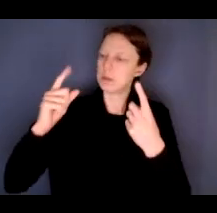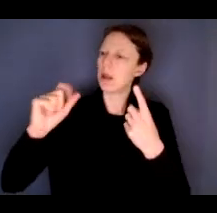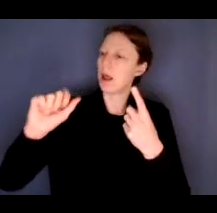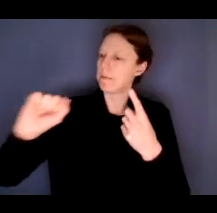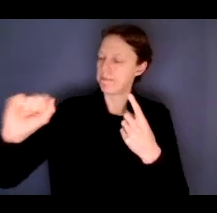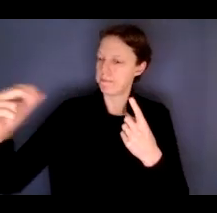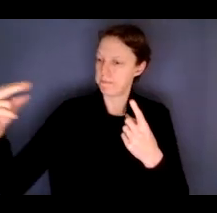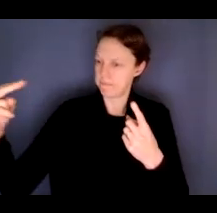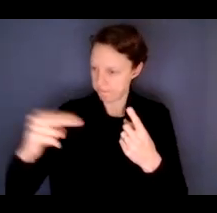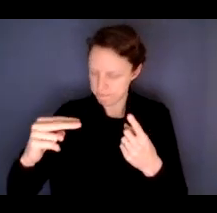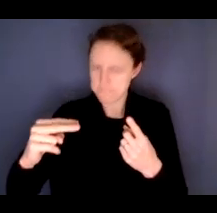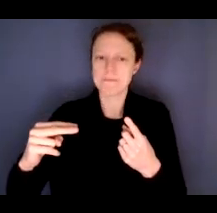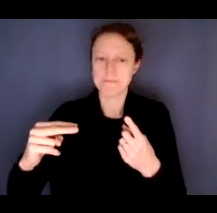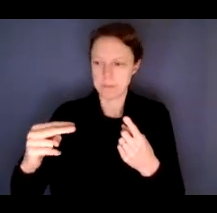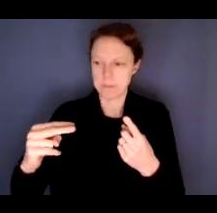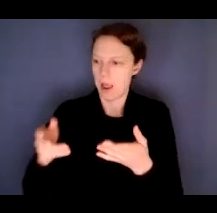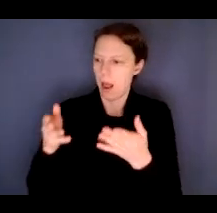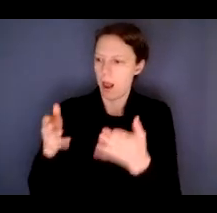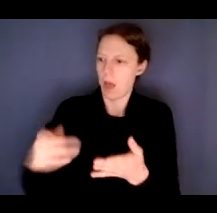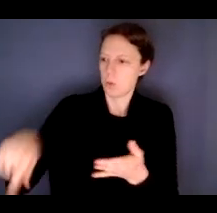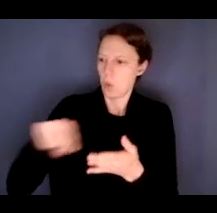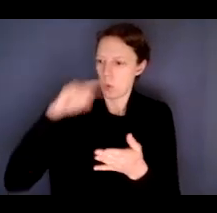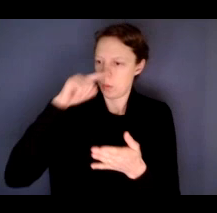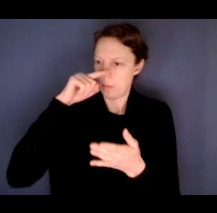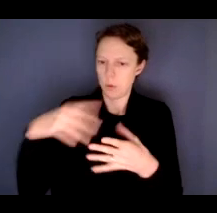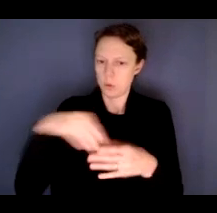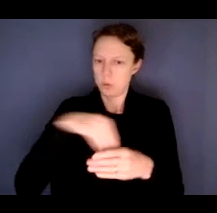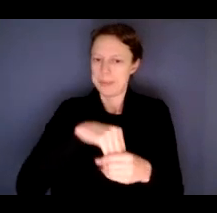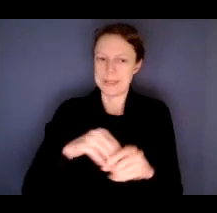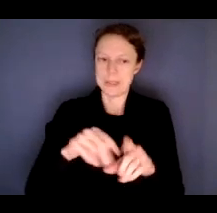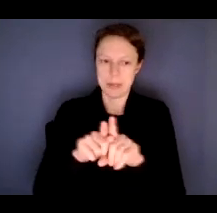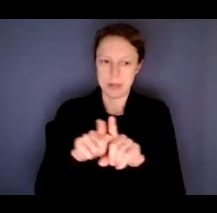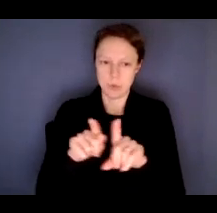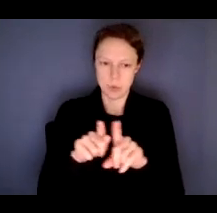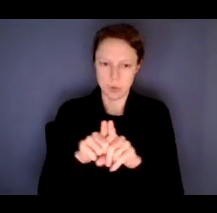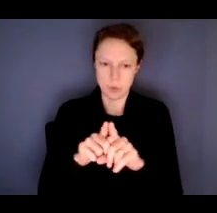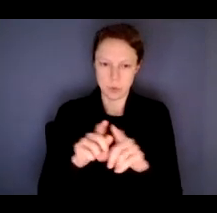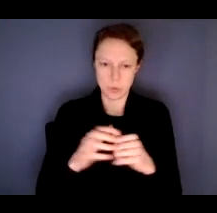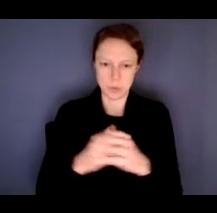those people to participate as parents as well in the proceedings in certain circumstances.